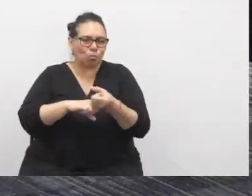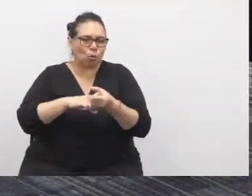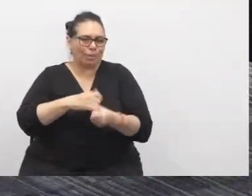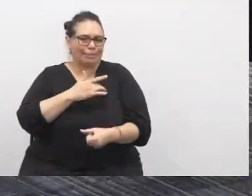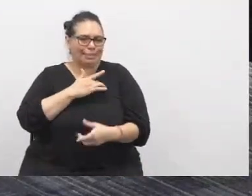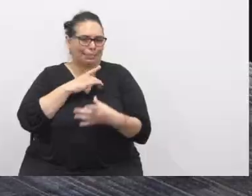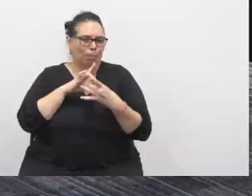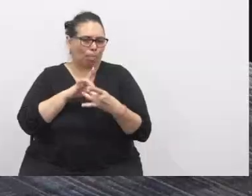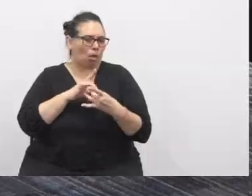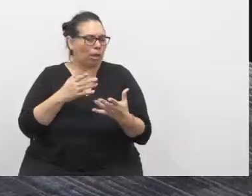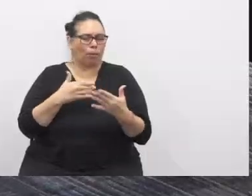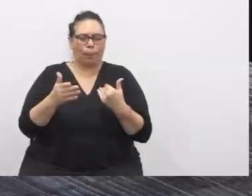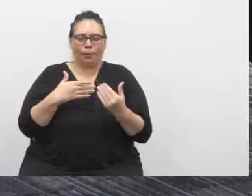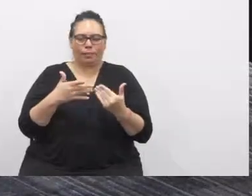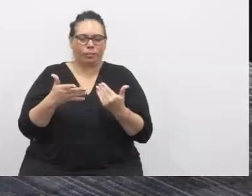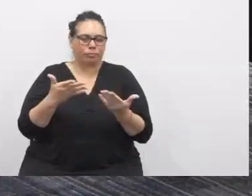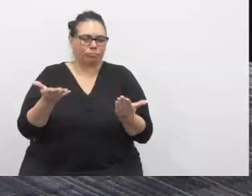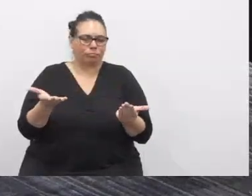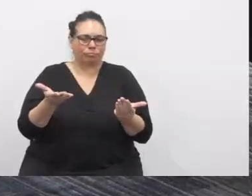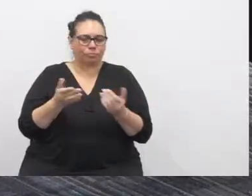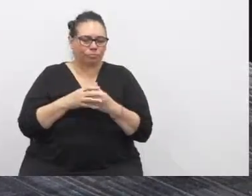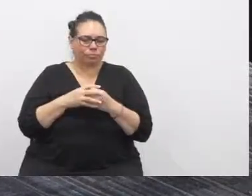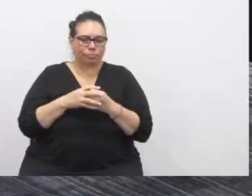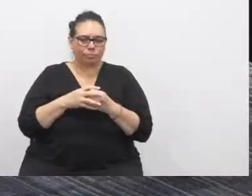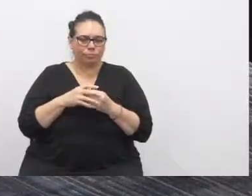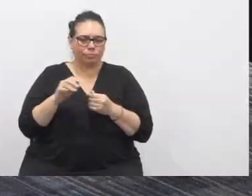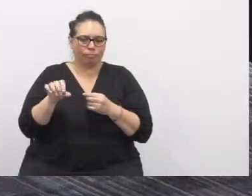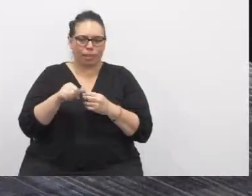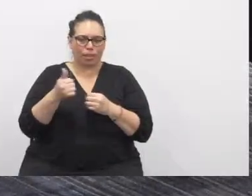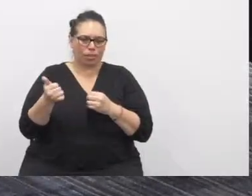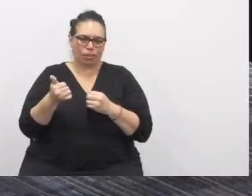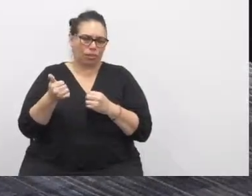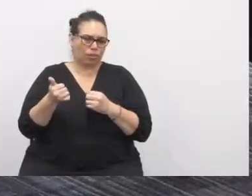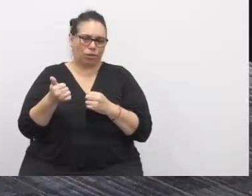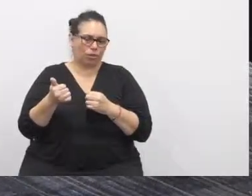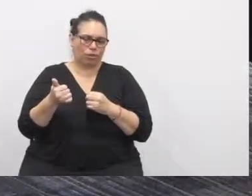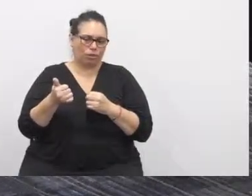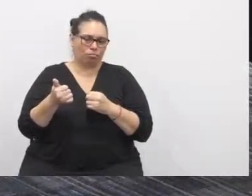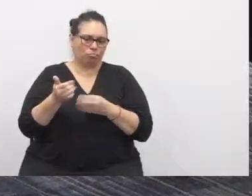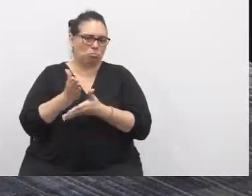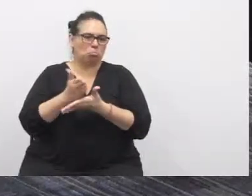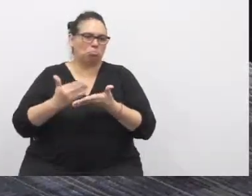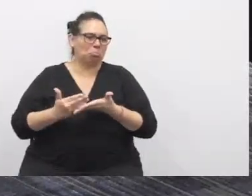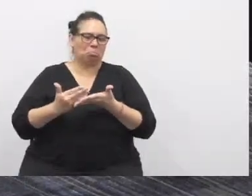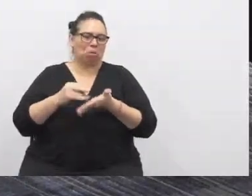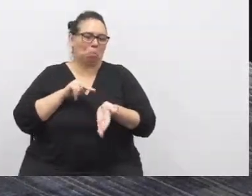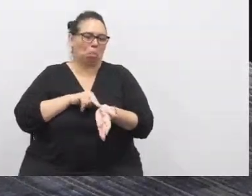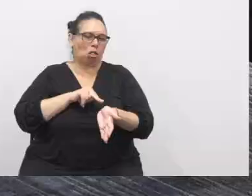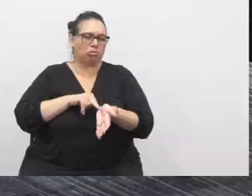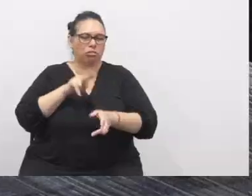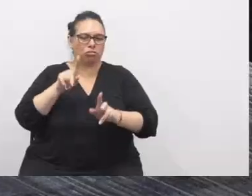or whatever other facet of the pulse survey that might be helpful.